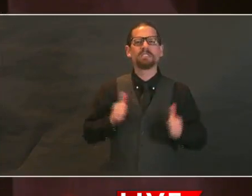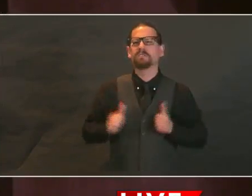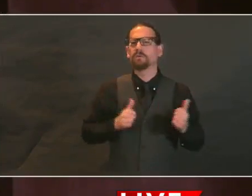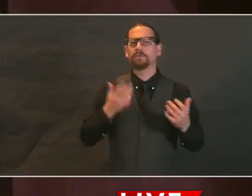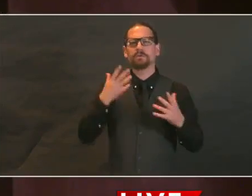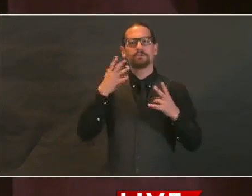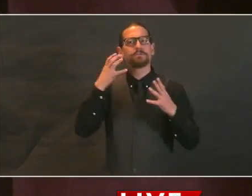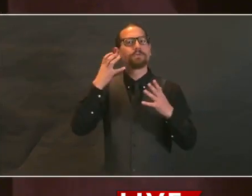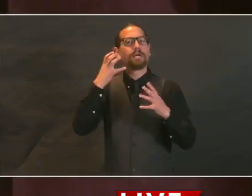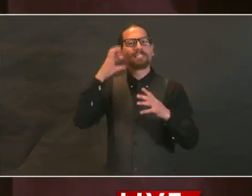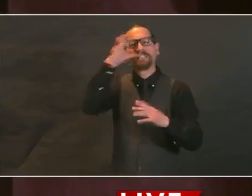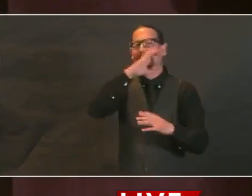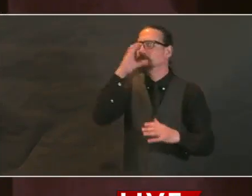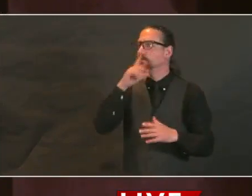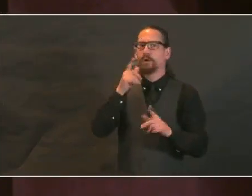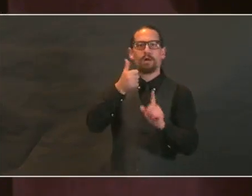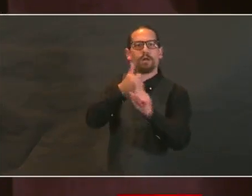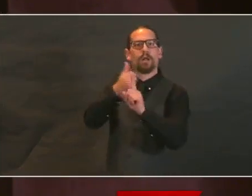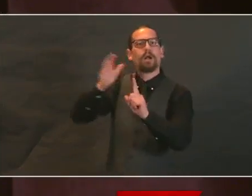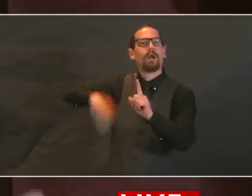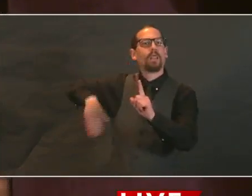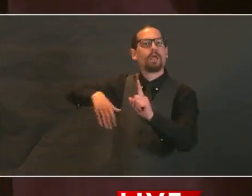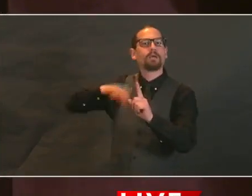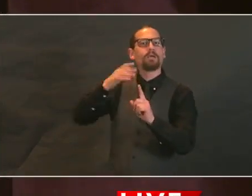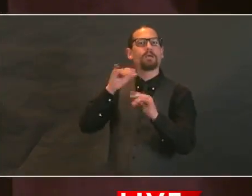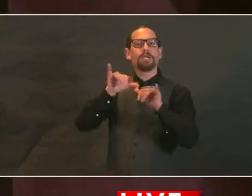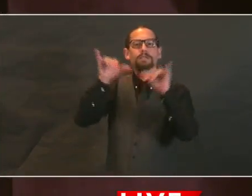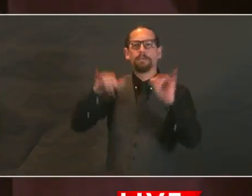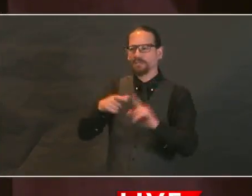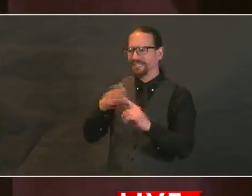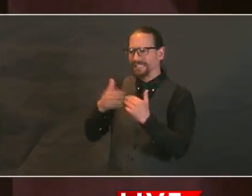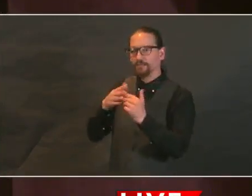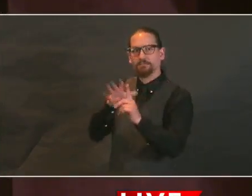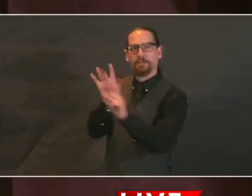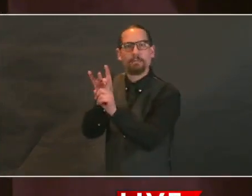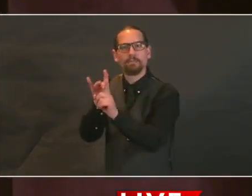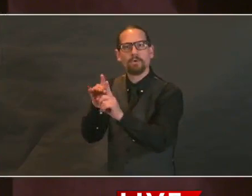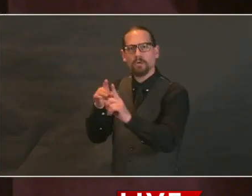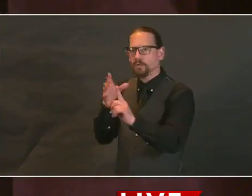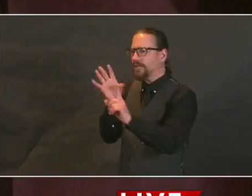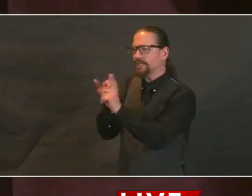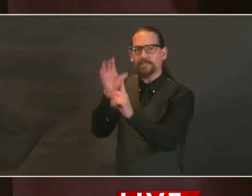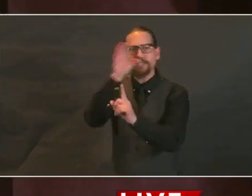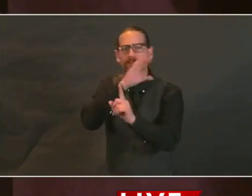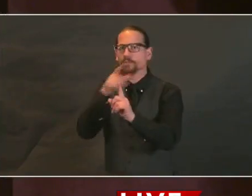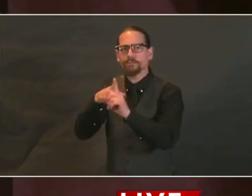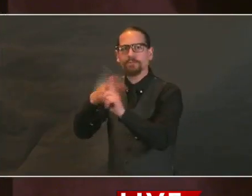SAME VIRUS. THESE NEWER VARIANCE AT AGGRESSIVELY SEARCHING FOR PEOPLE WHO ARE NOT YET VACCINATED. THOSE WHO